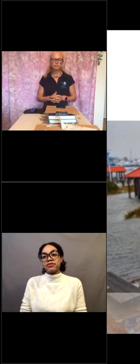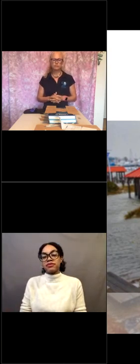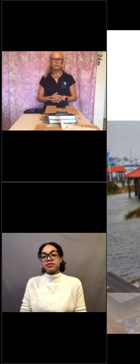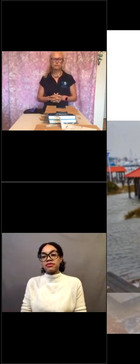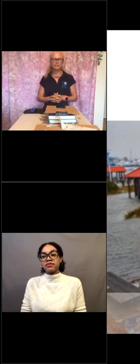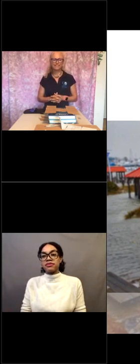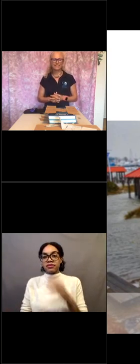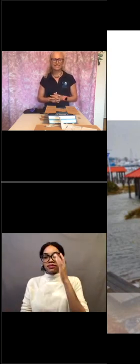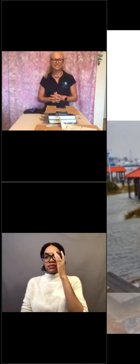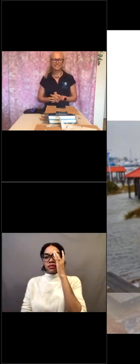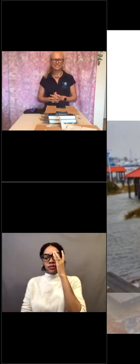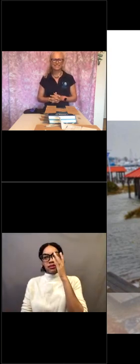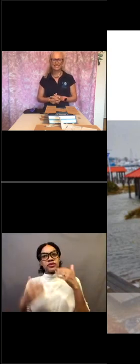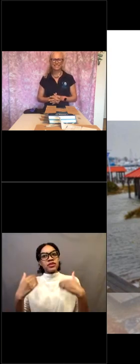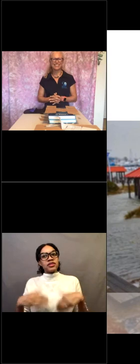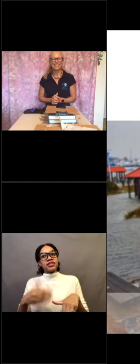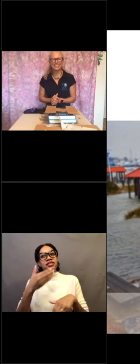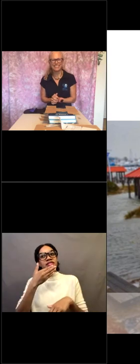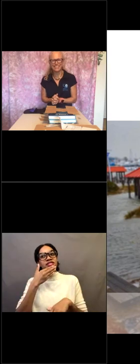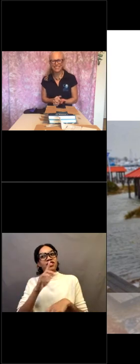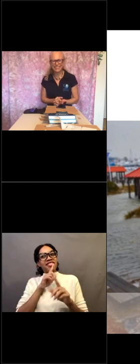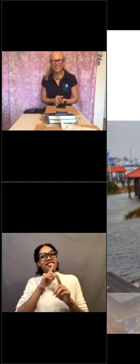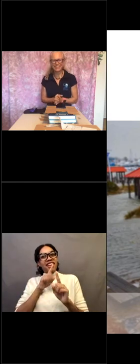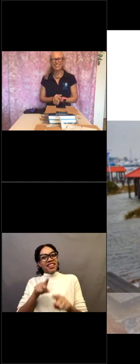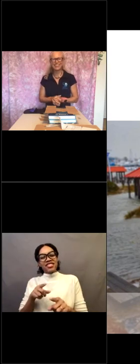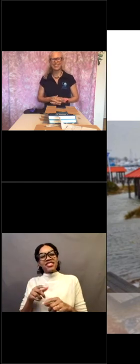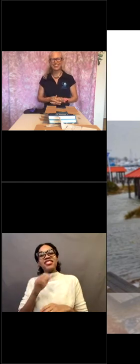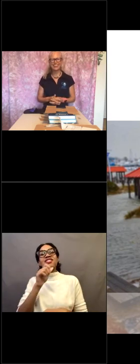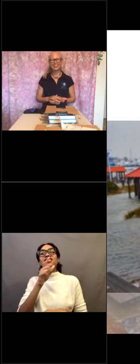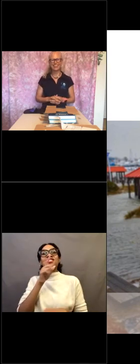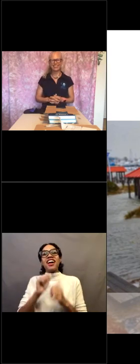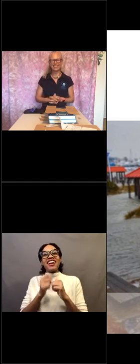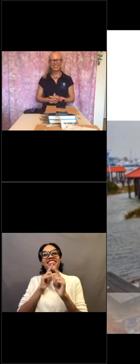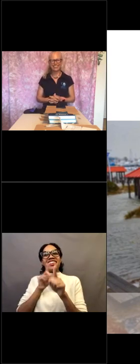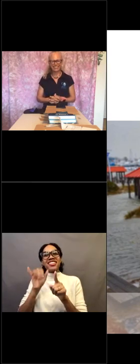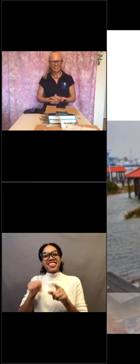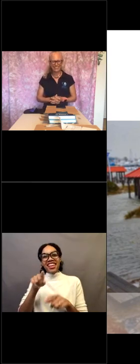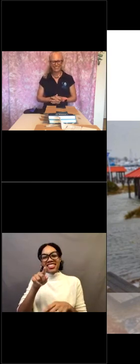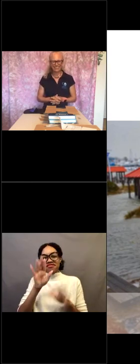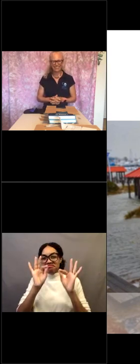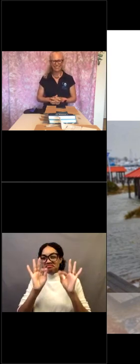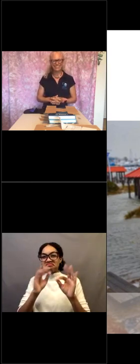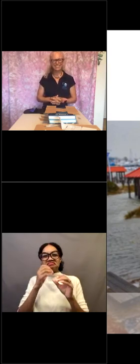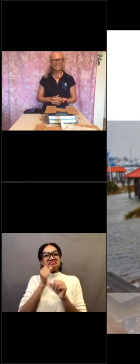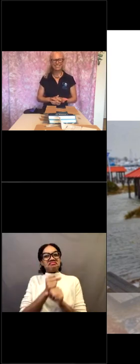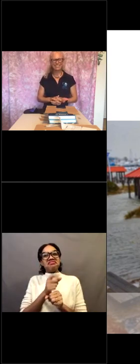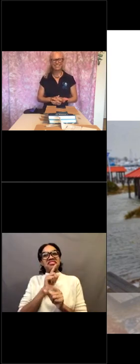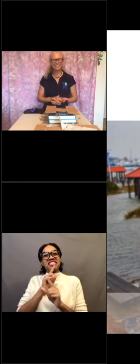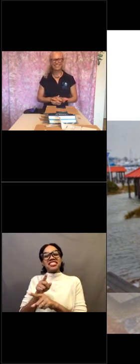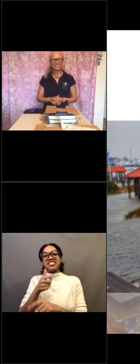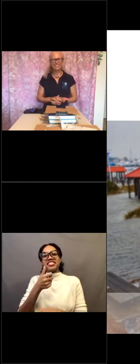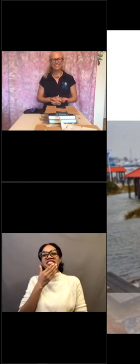[Grace] That was a very comprehensive answer. I wasn't sure how I would capture it all. You did a nice job with that Kanesa.